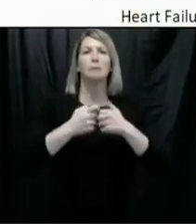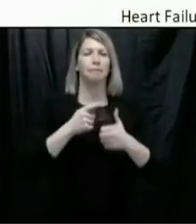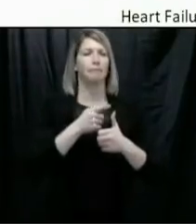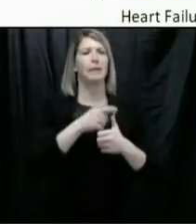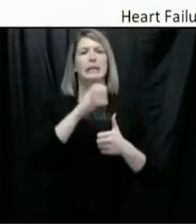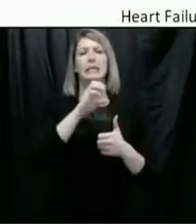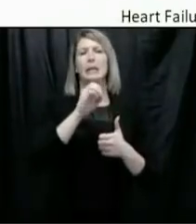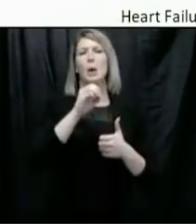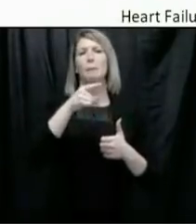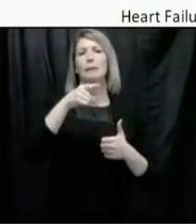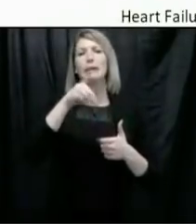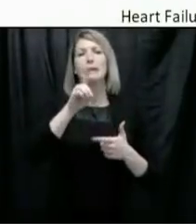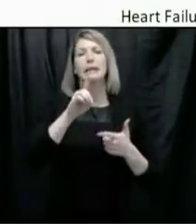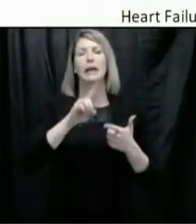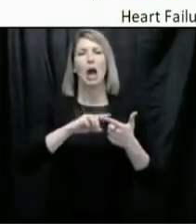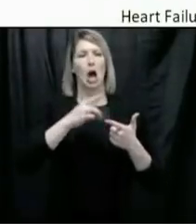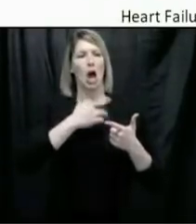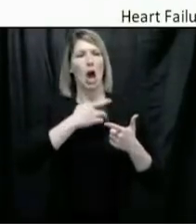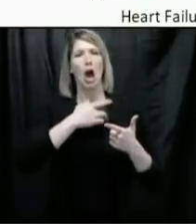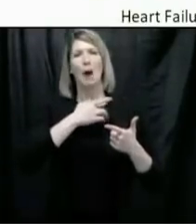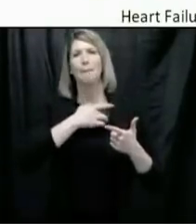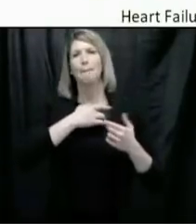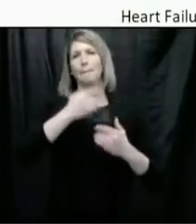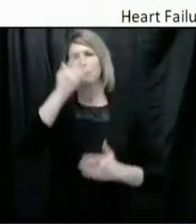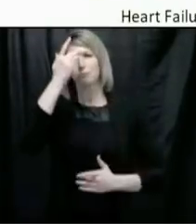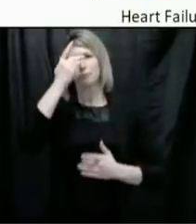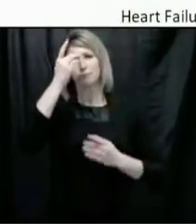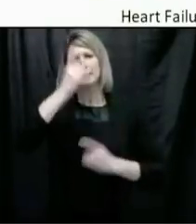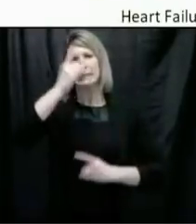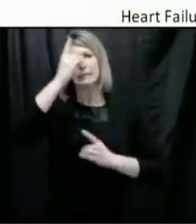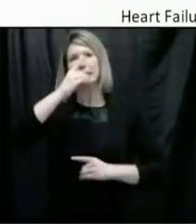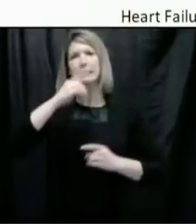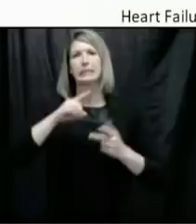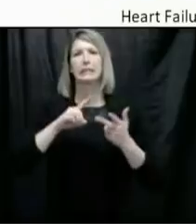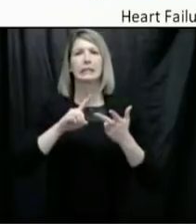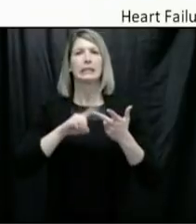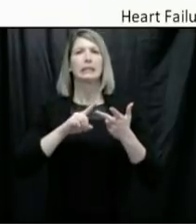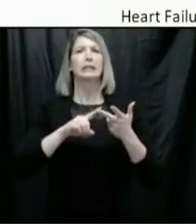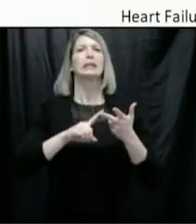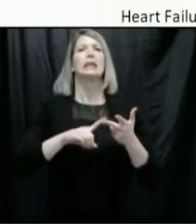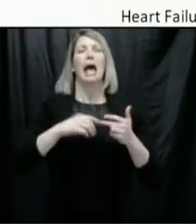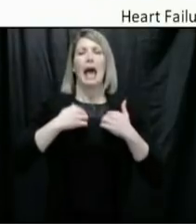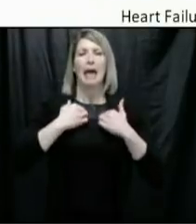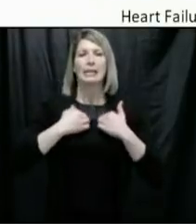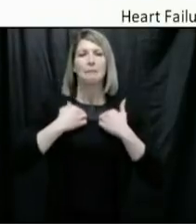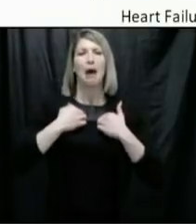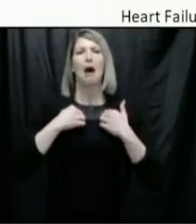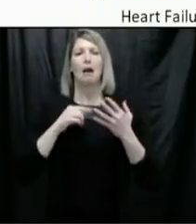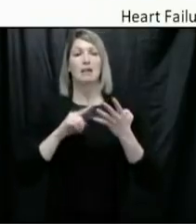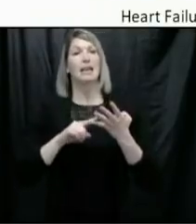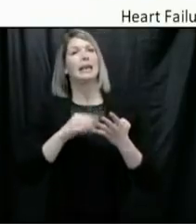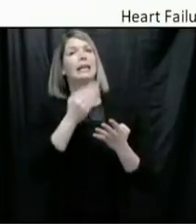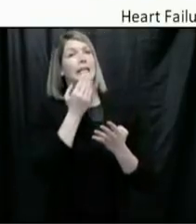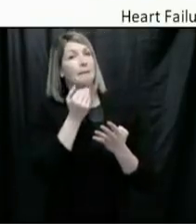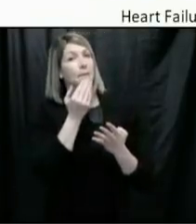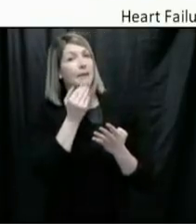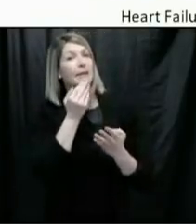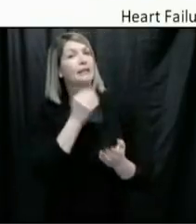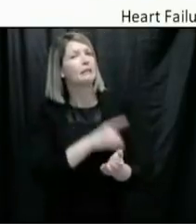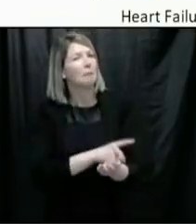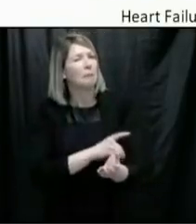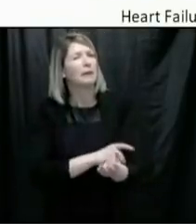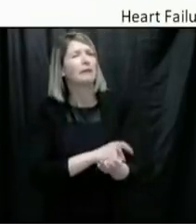ASTHMA, COPD, HEART FAILURE, YOU